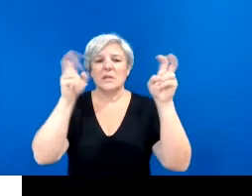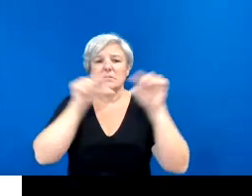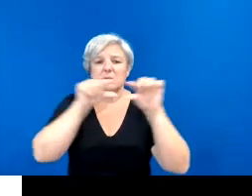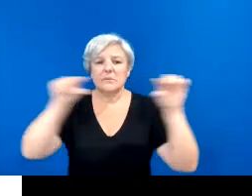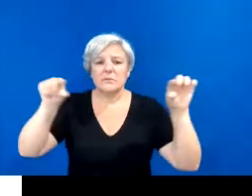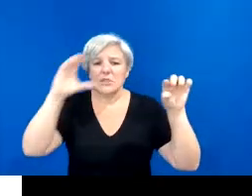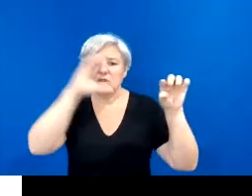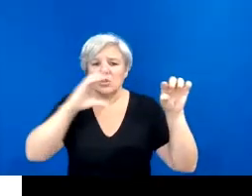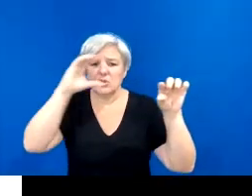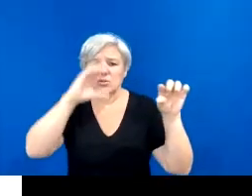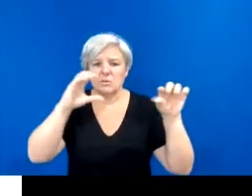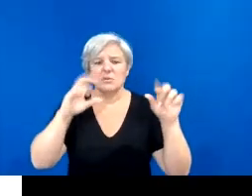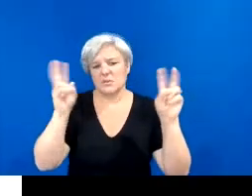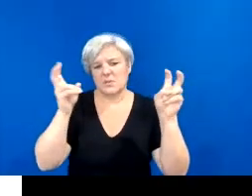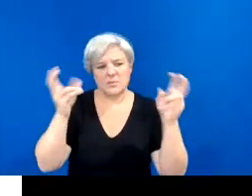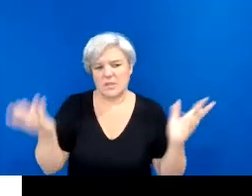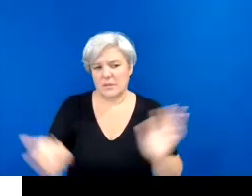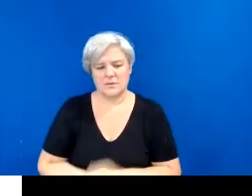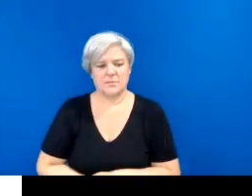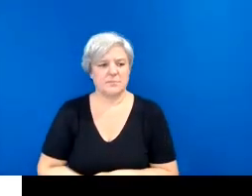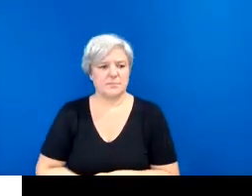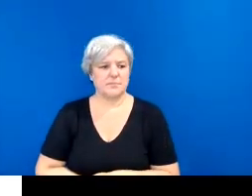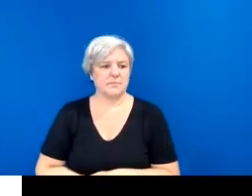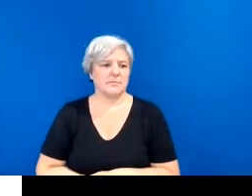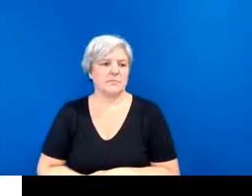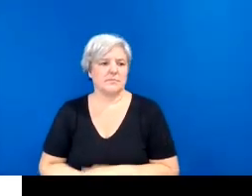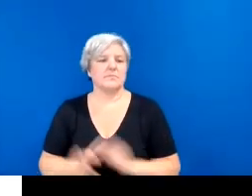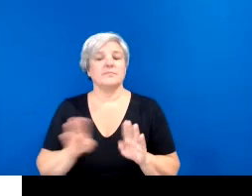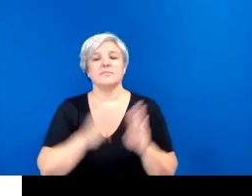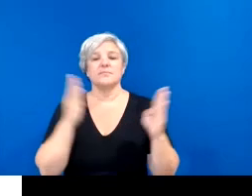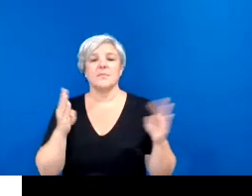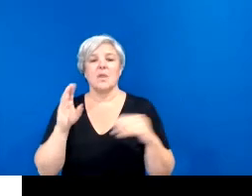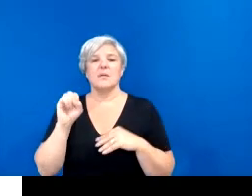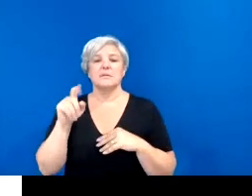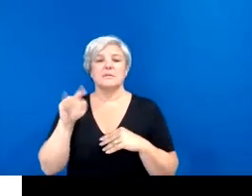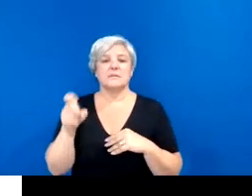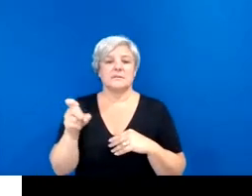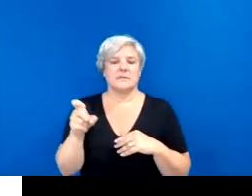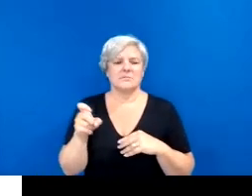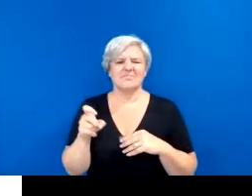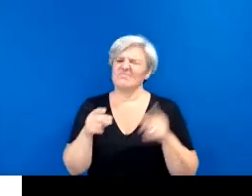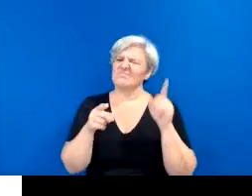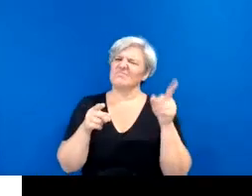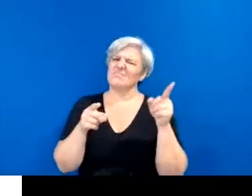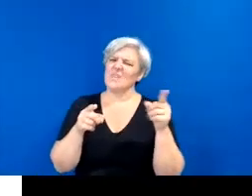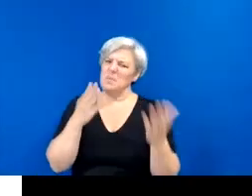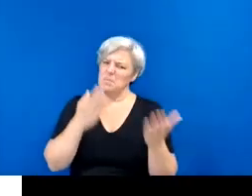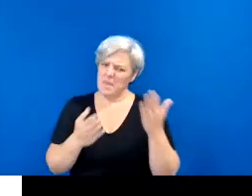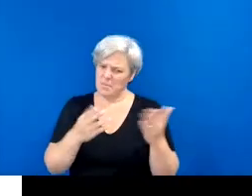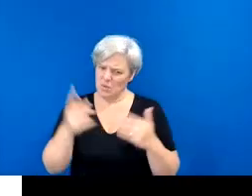Yes. Yeah, definitely. Okay. OpenStax. You've probably heard of it